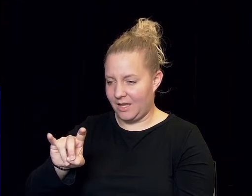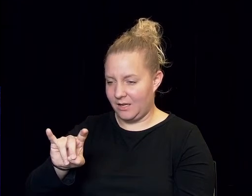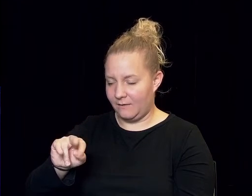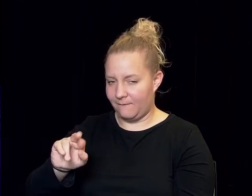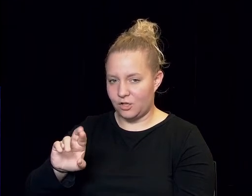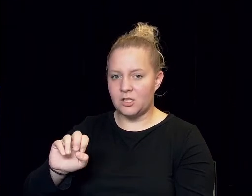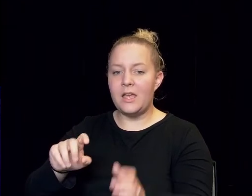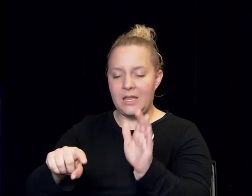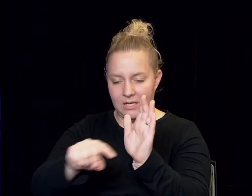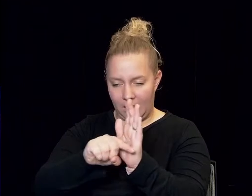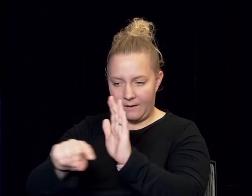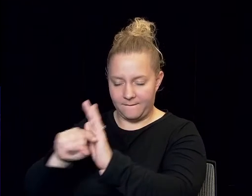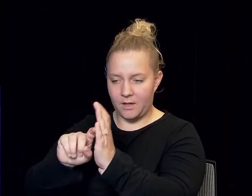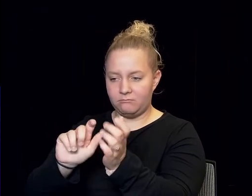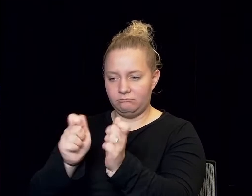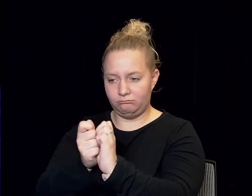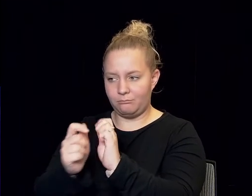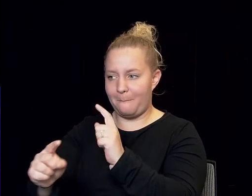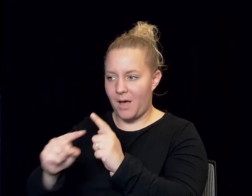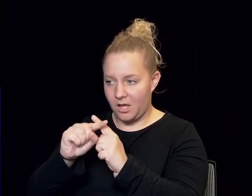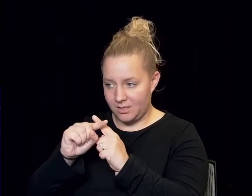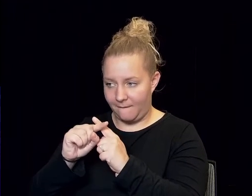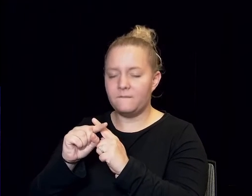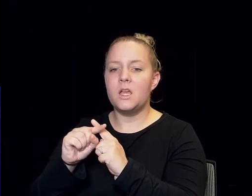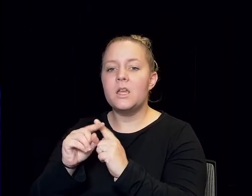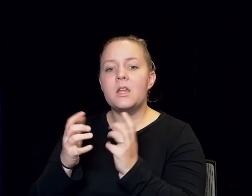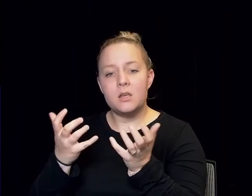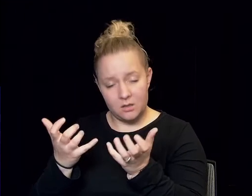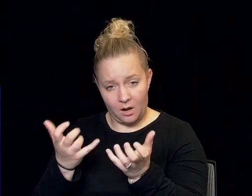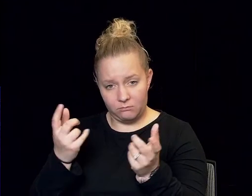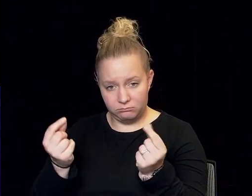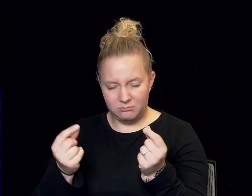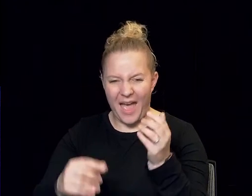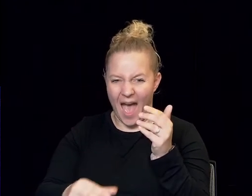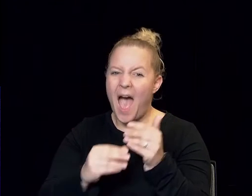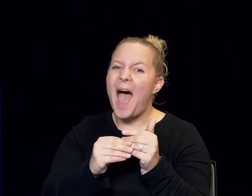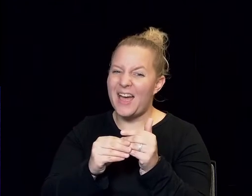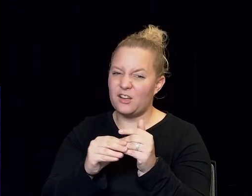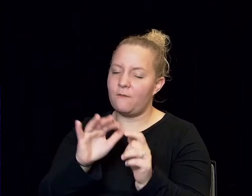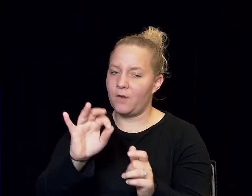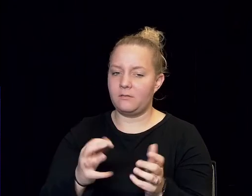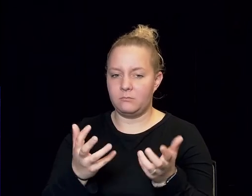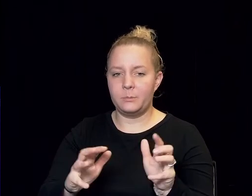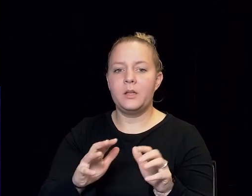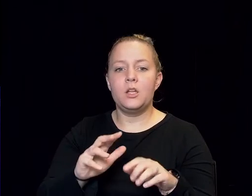becomes a positive. So really, all I'm doing here is just adding my two fractions. So, 2/3 plus